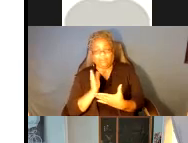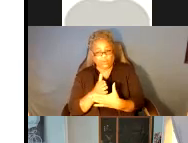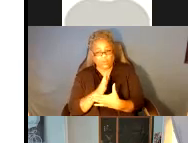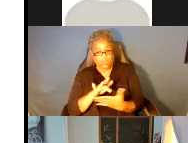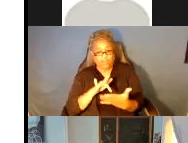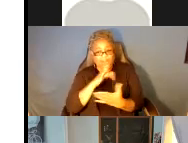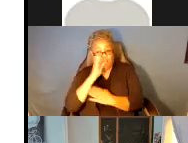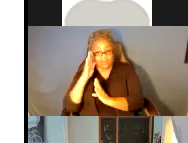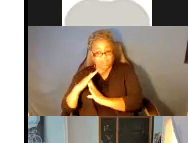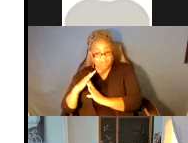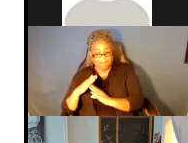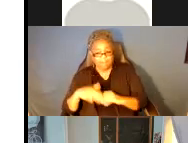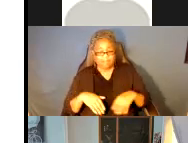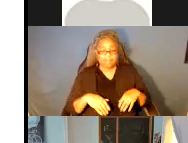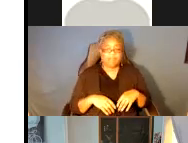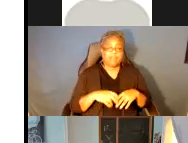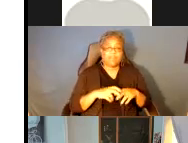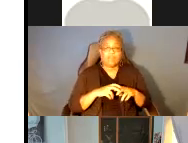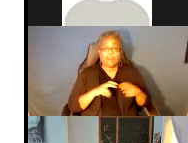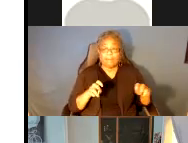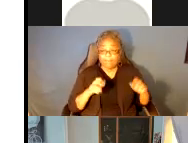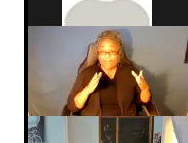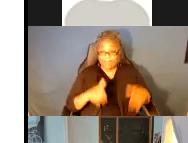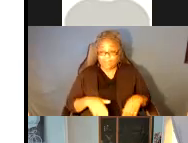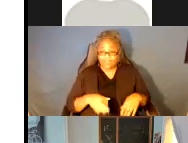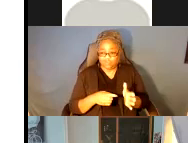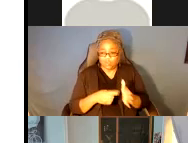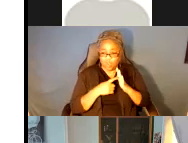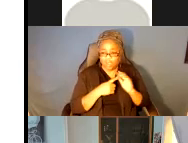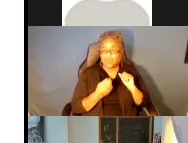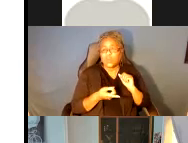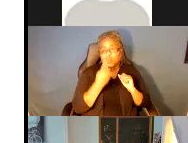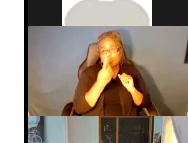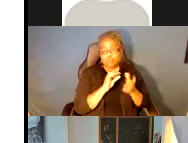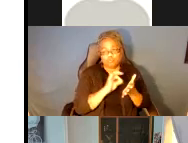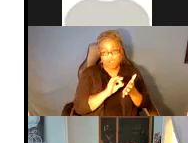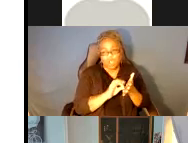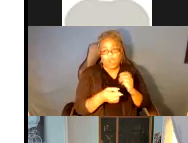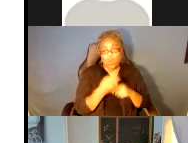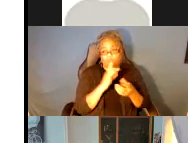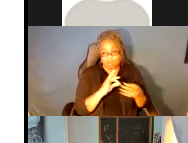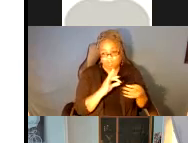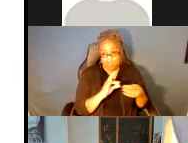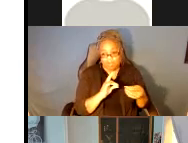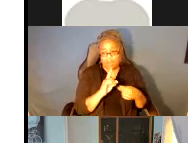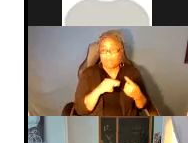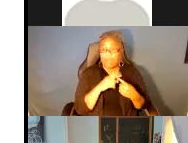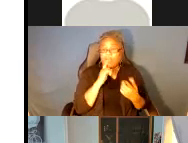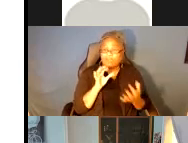Panelists will be required to write at least one comment about their feedback and reasoning for their number ratings.